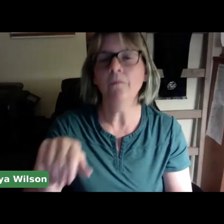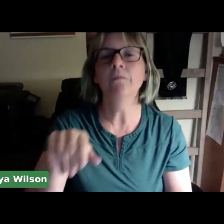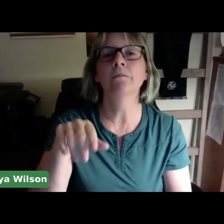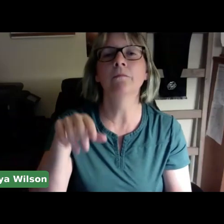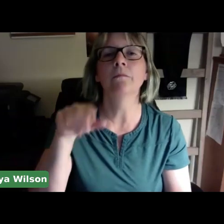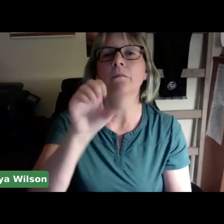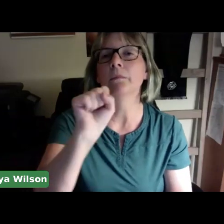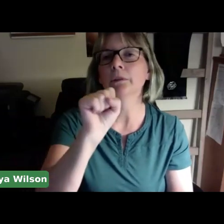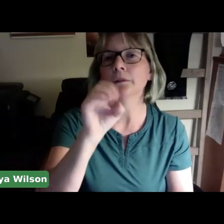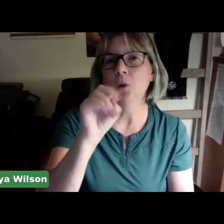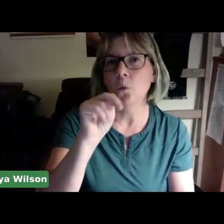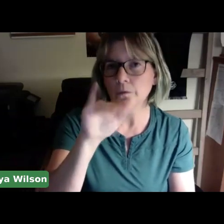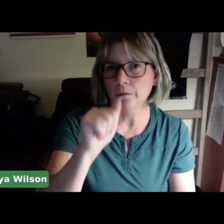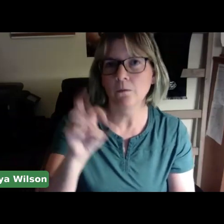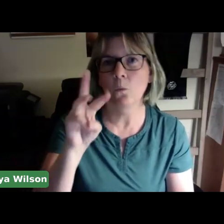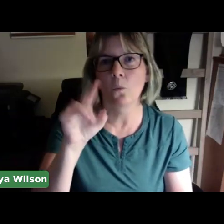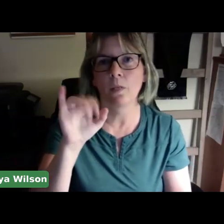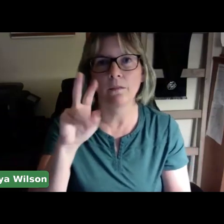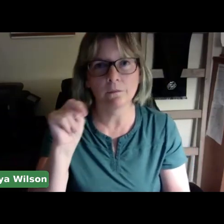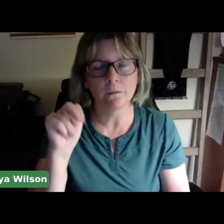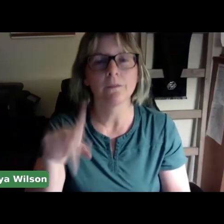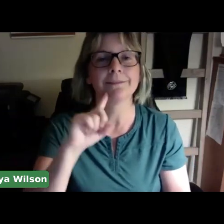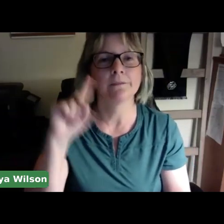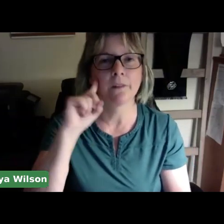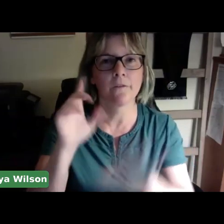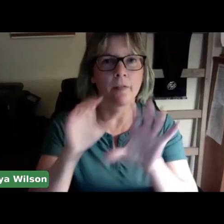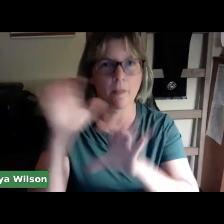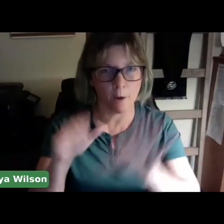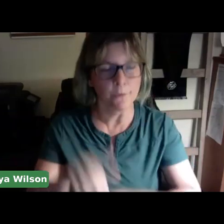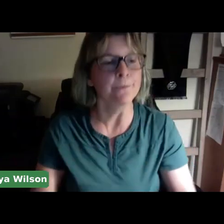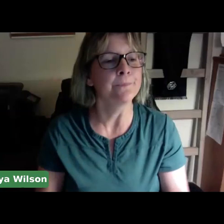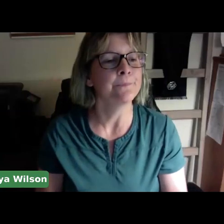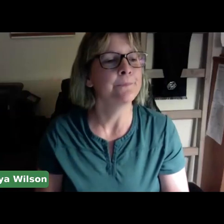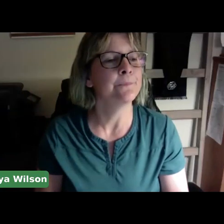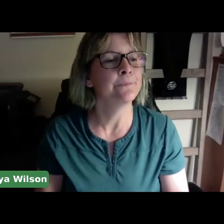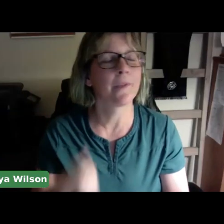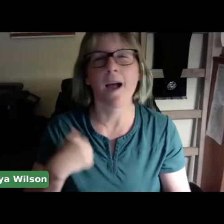channel. And that would be Sony Wilson. Death Climber.